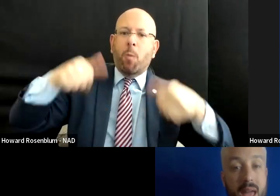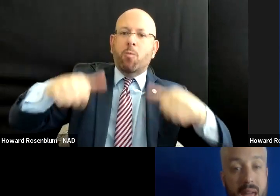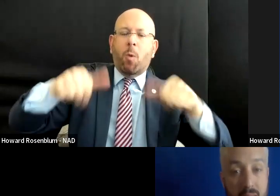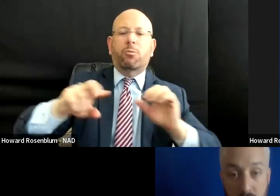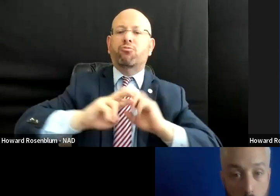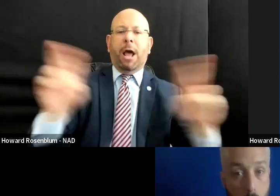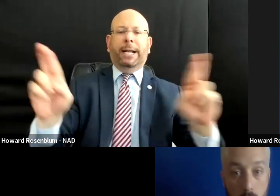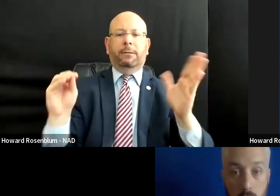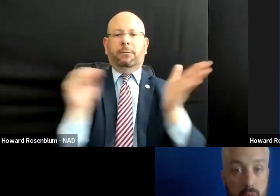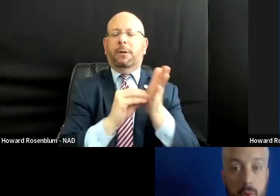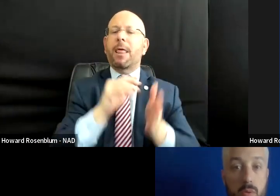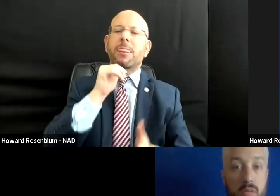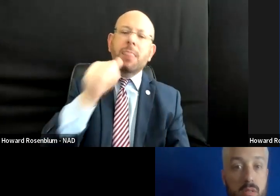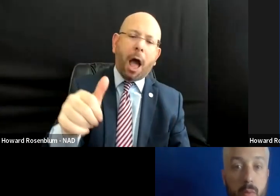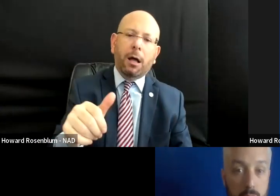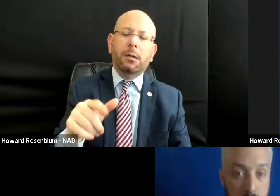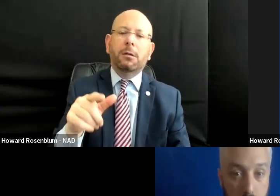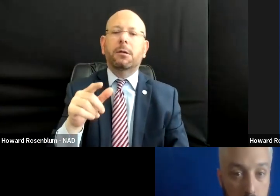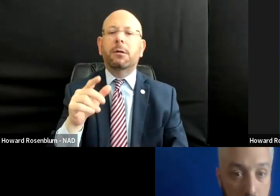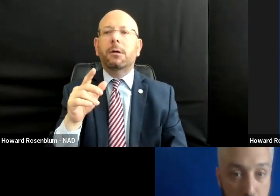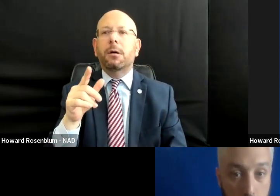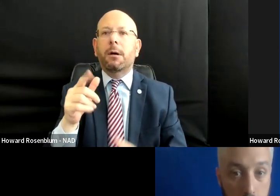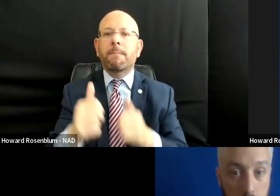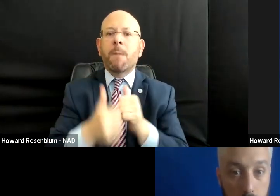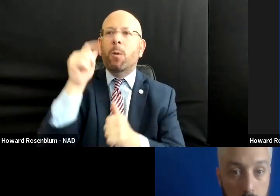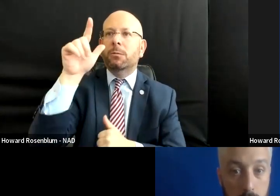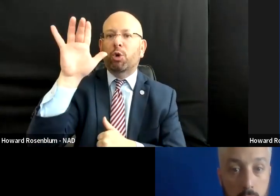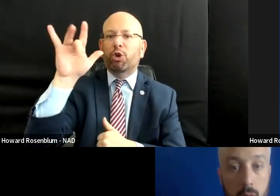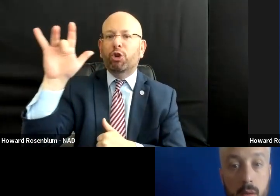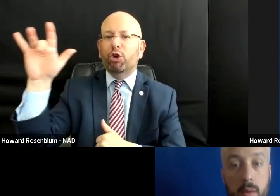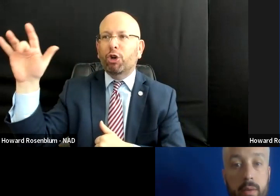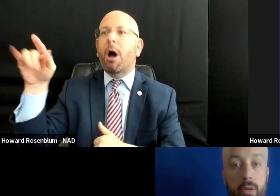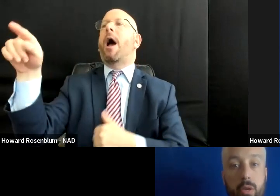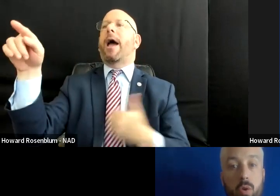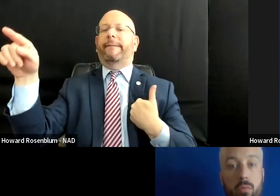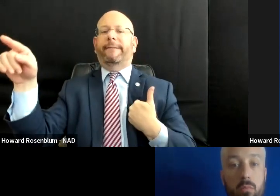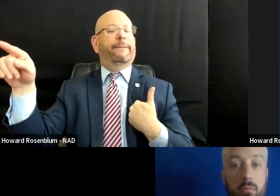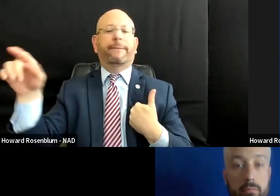We partnered with them in order to add an automatic captioning feature for any and all